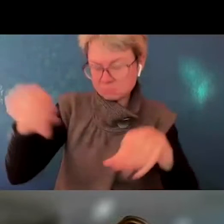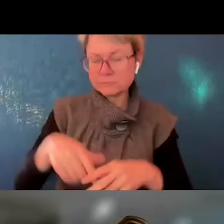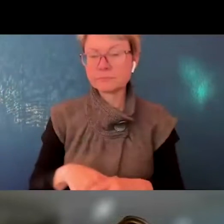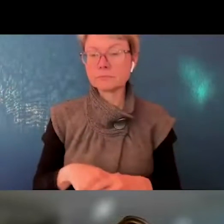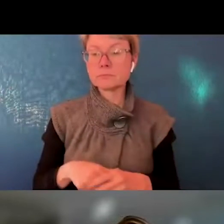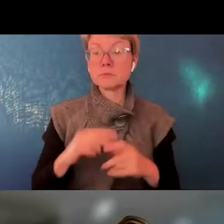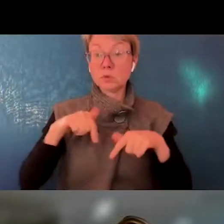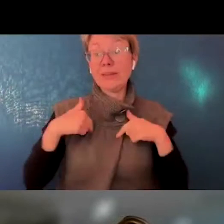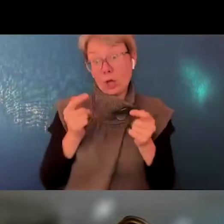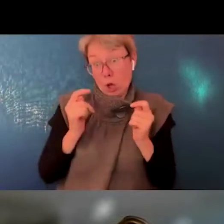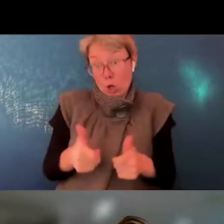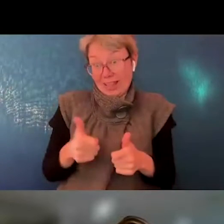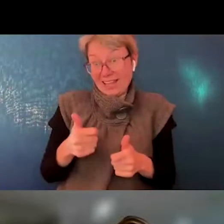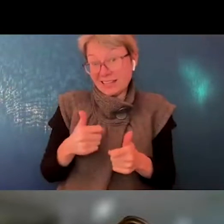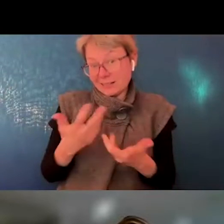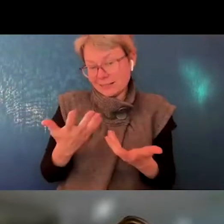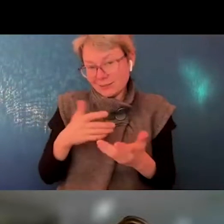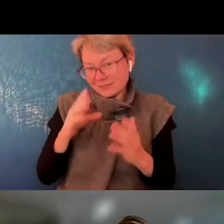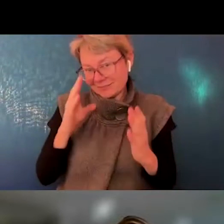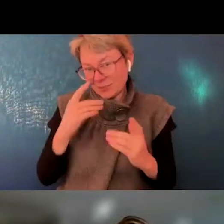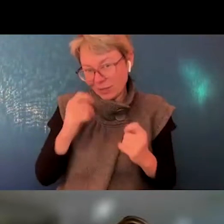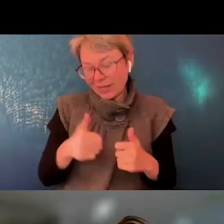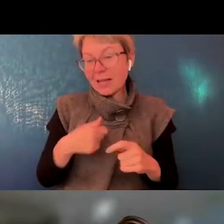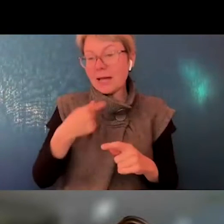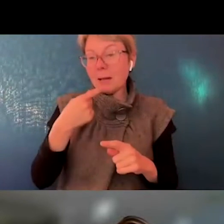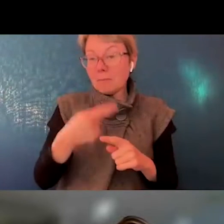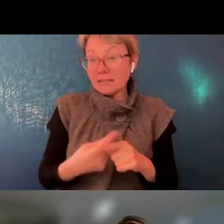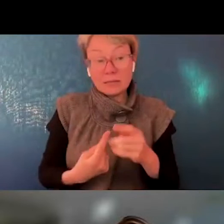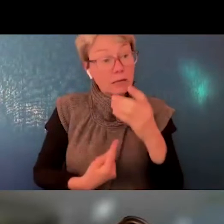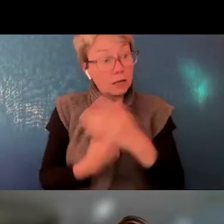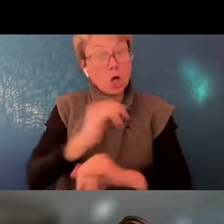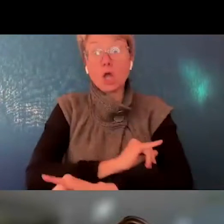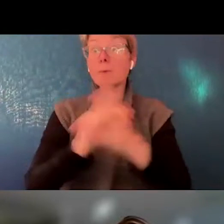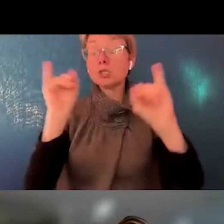try and deal with things early we're also dealing with emergencies so at court sometimes what we're